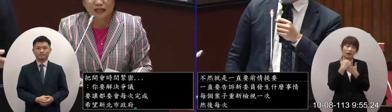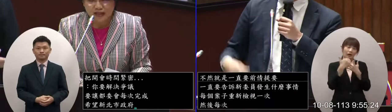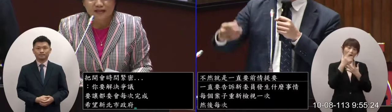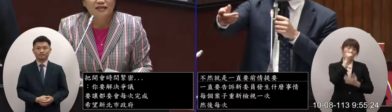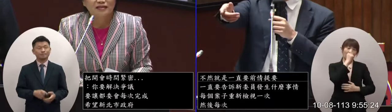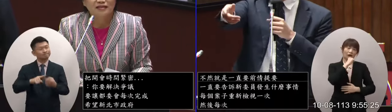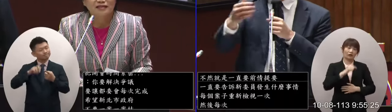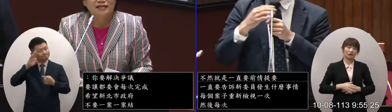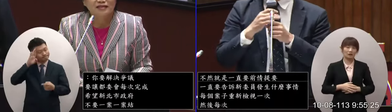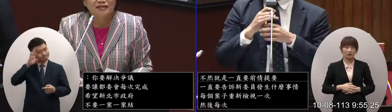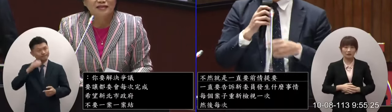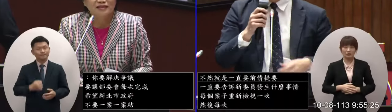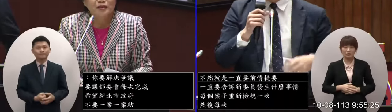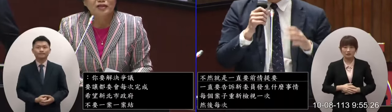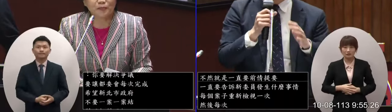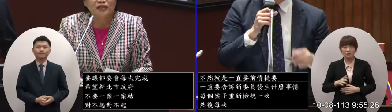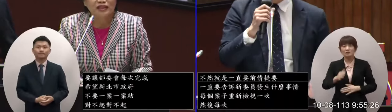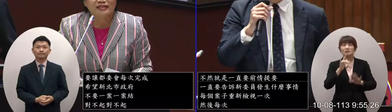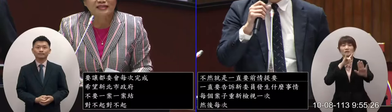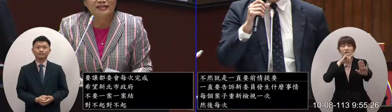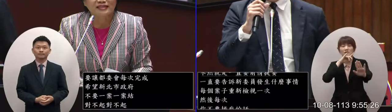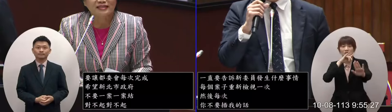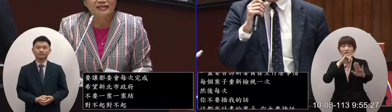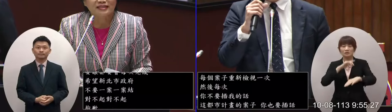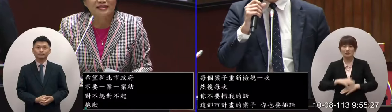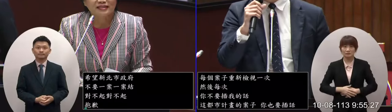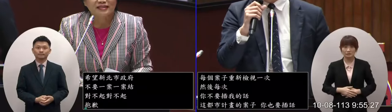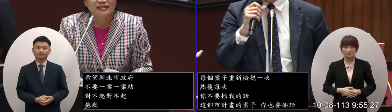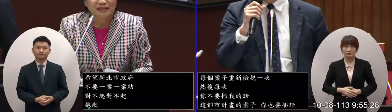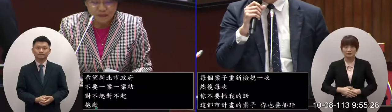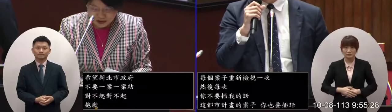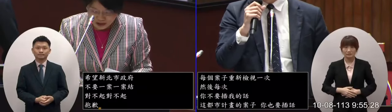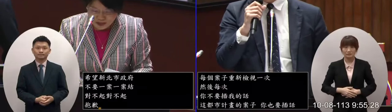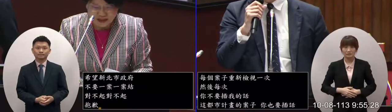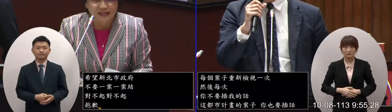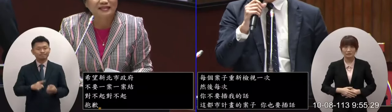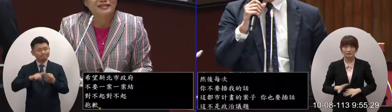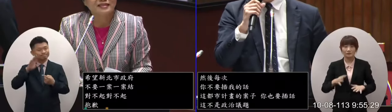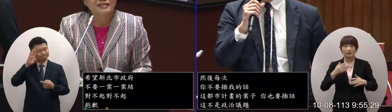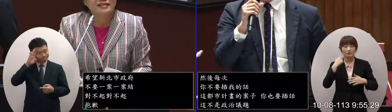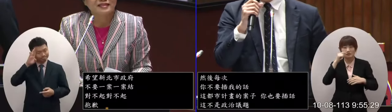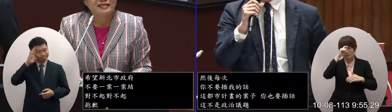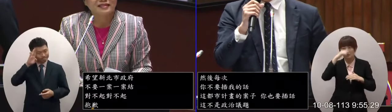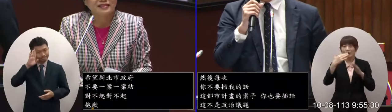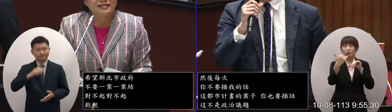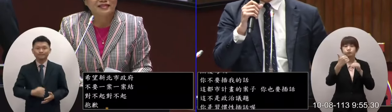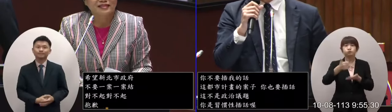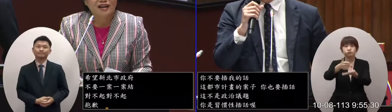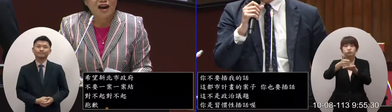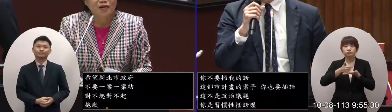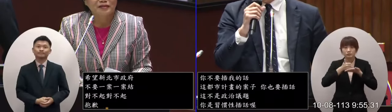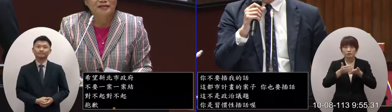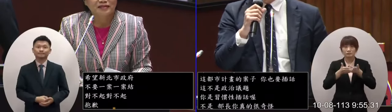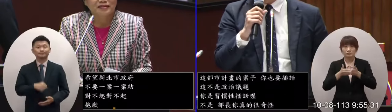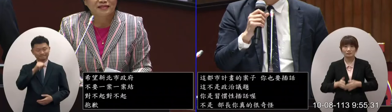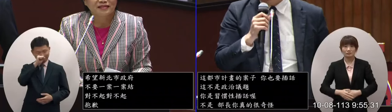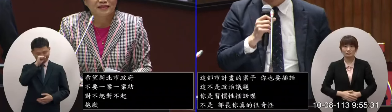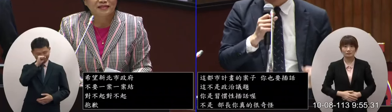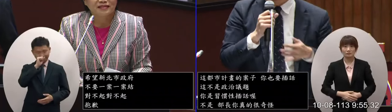the minister. Can you please restrain yourself? The chairperson is so polite. You should do the same. Everyone should respect each other. Okay. Now